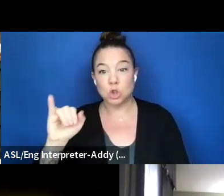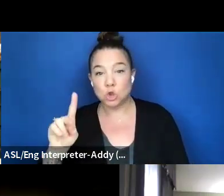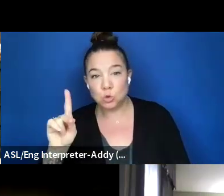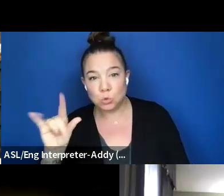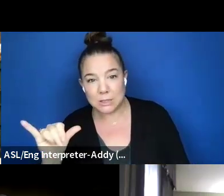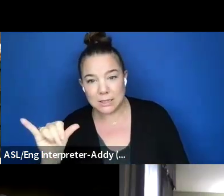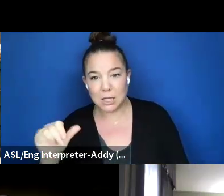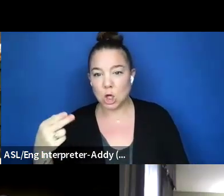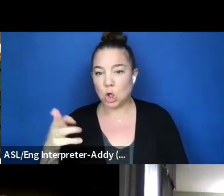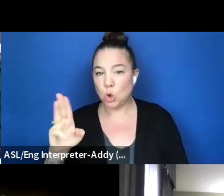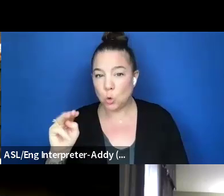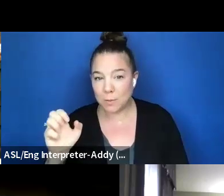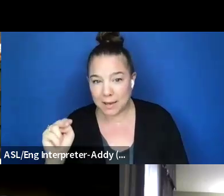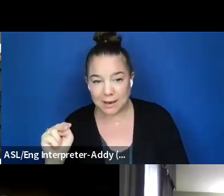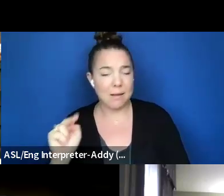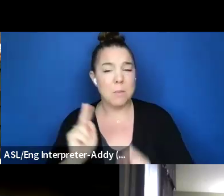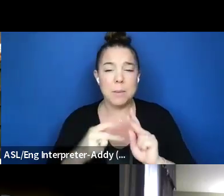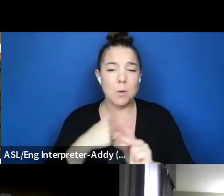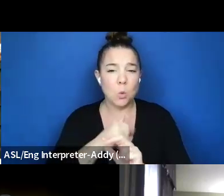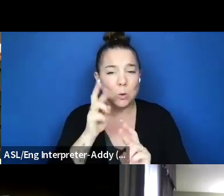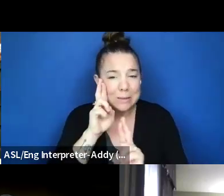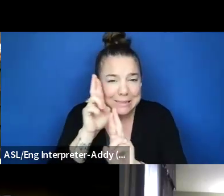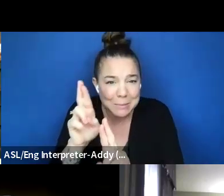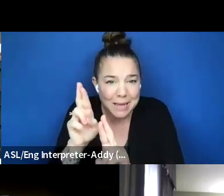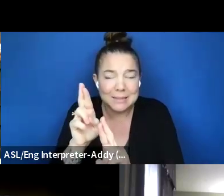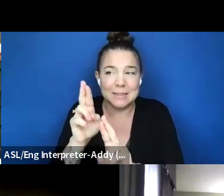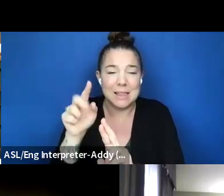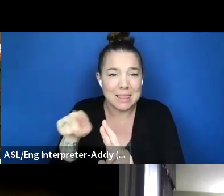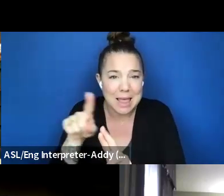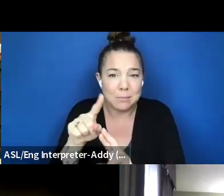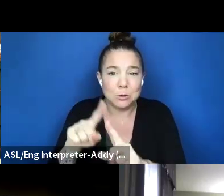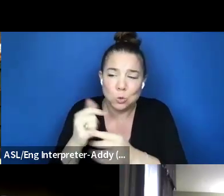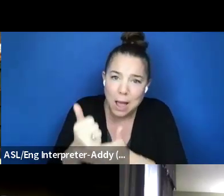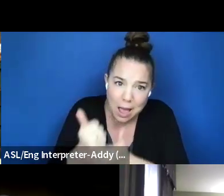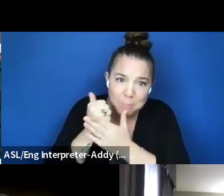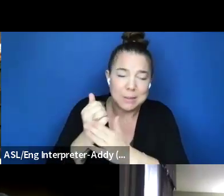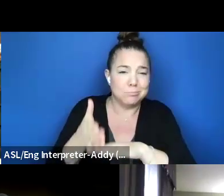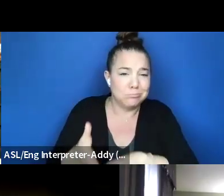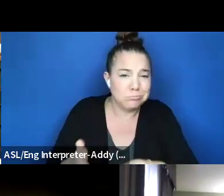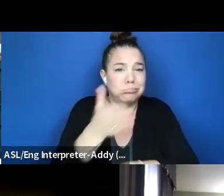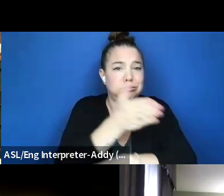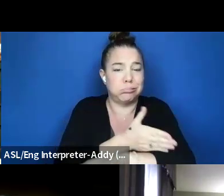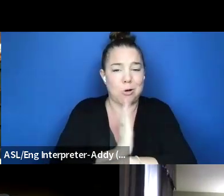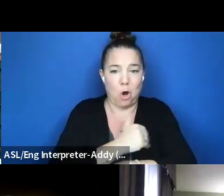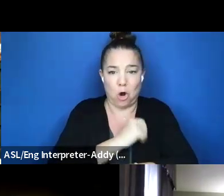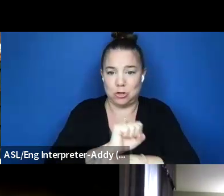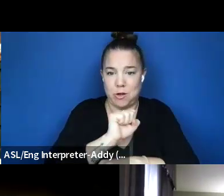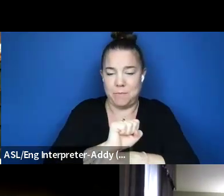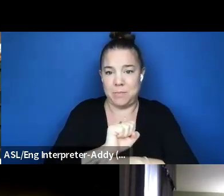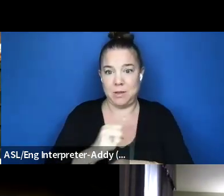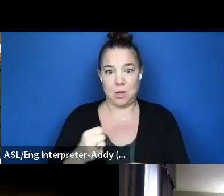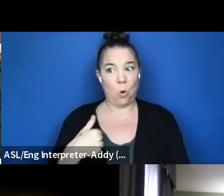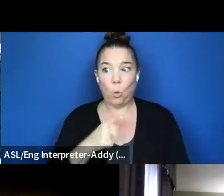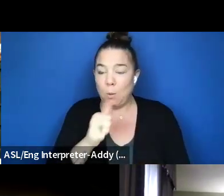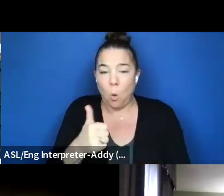Don Posh: all the people that we respect, that helped to make this what it is. We would not be employed if they didn't put their asses on the line.